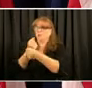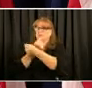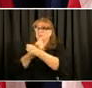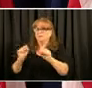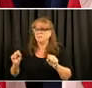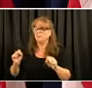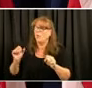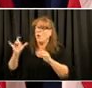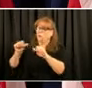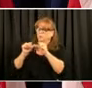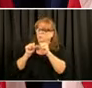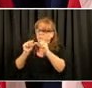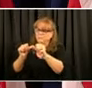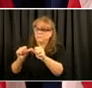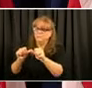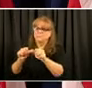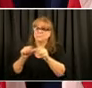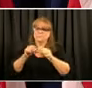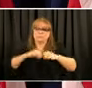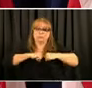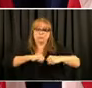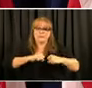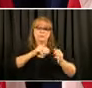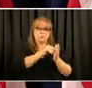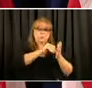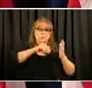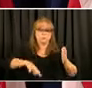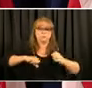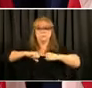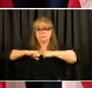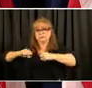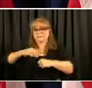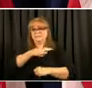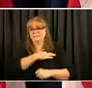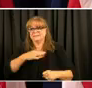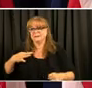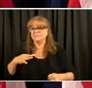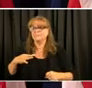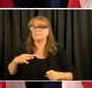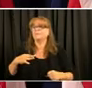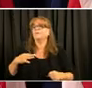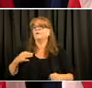uh i i think that there already have been several dormitories that have been on um that are on